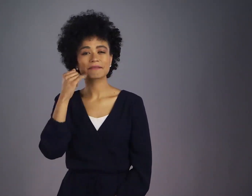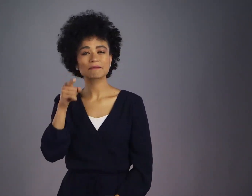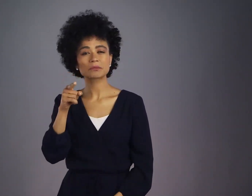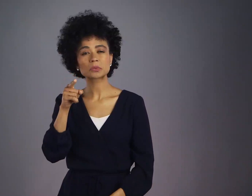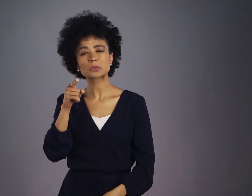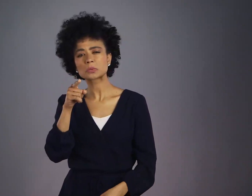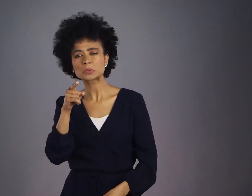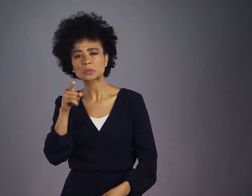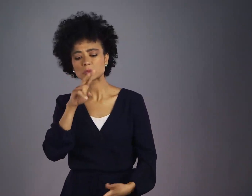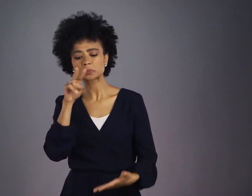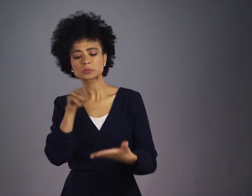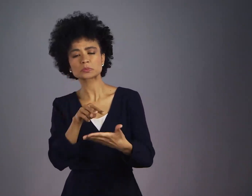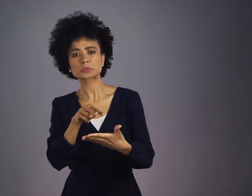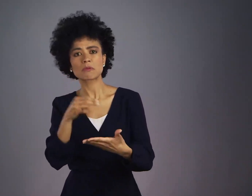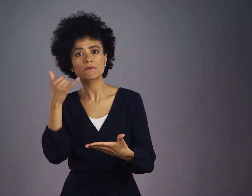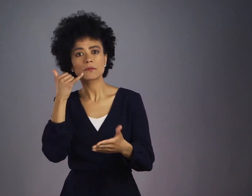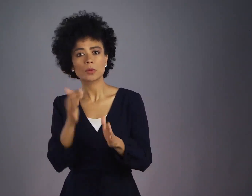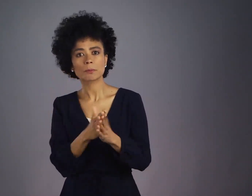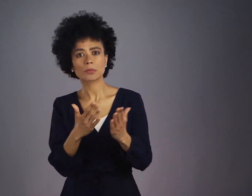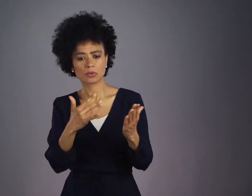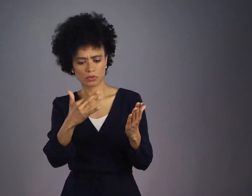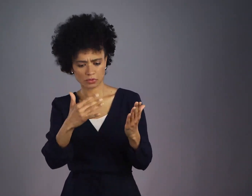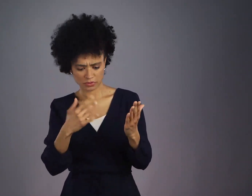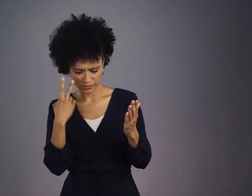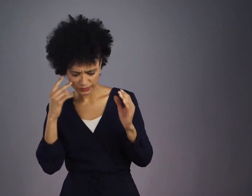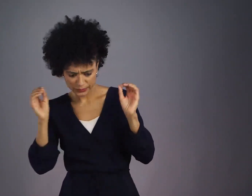If there is no Al-Anon listing in your local telephone book,